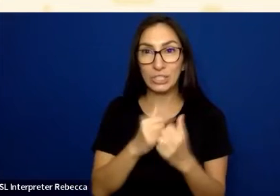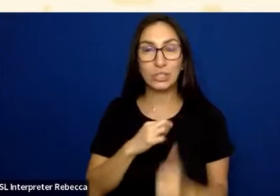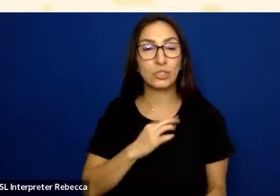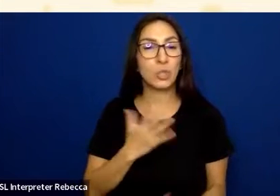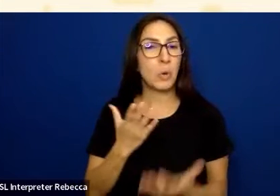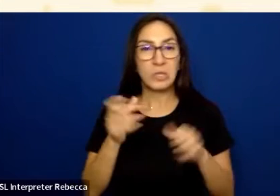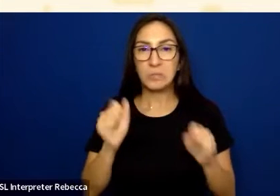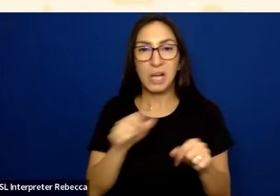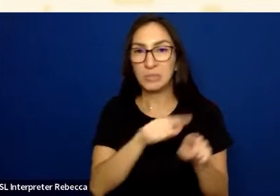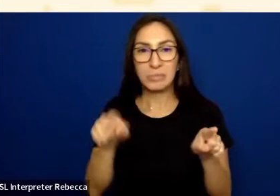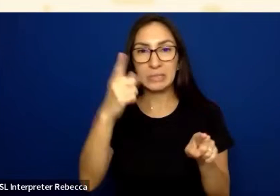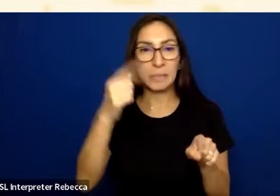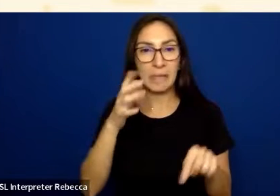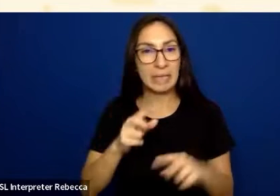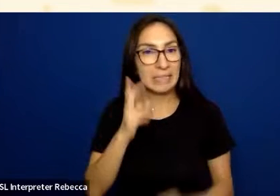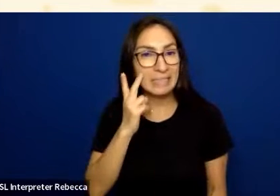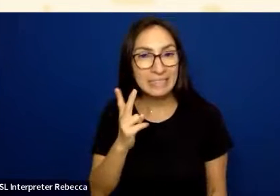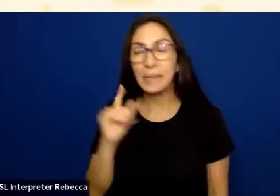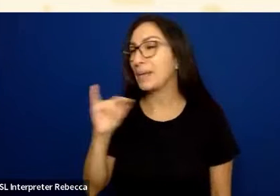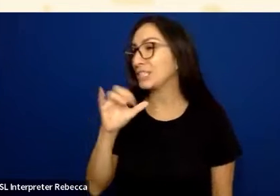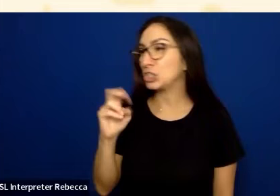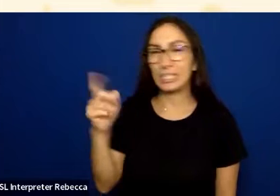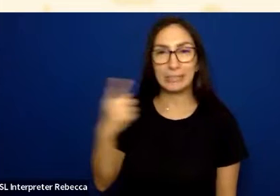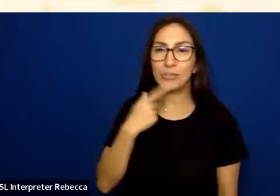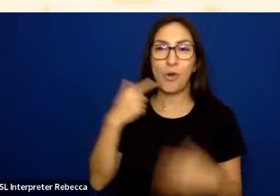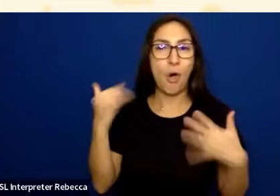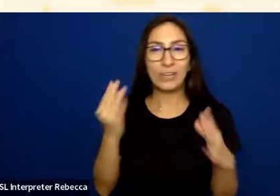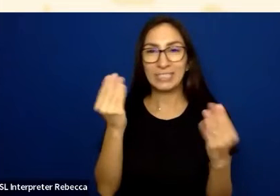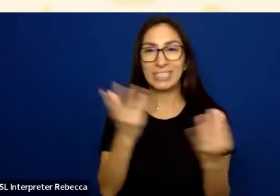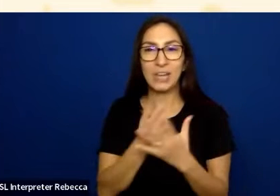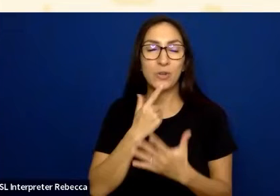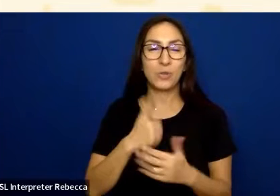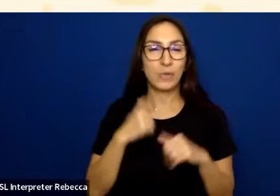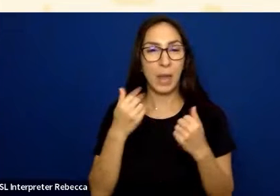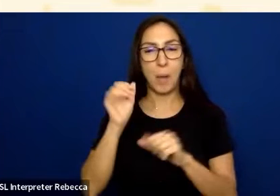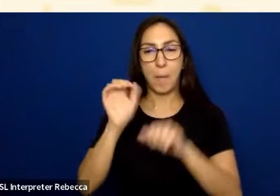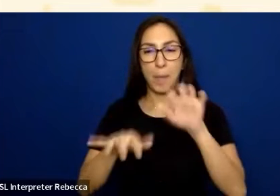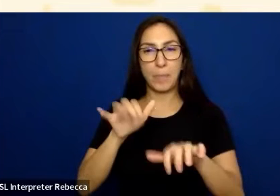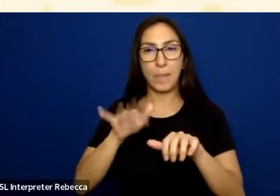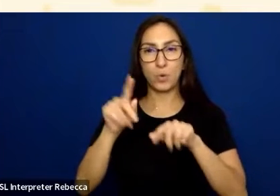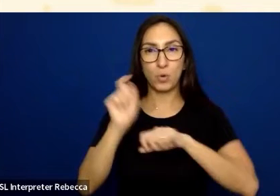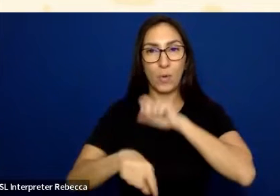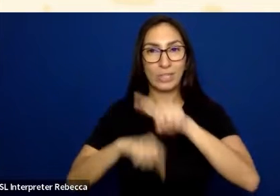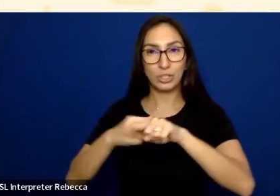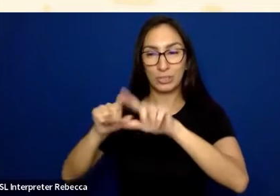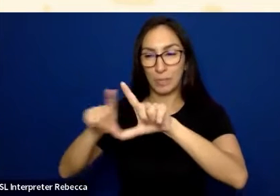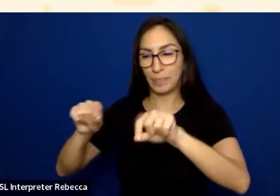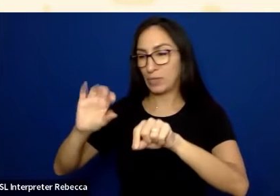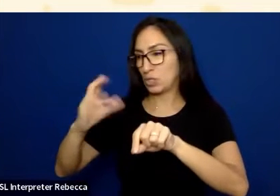but as Jason rightly said, you can share your questions on the chat and I'll be happy to take them towards the end of the session.